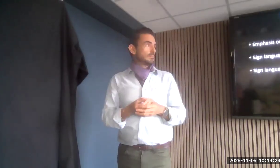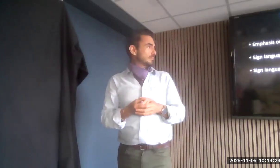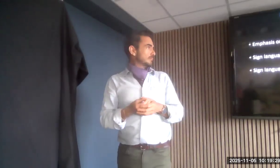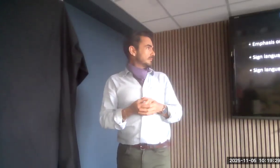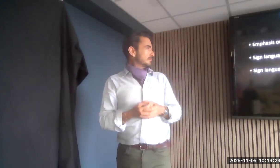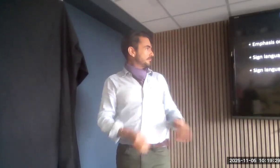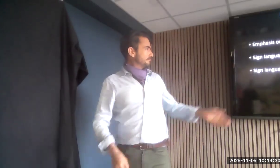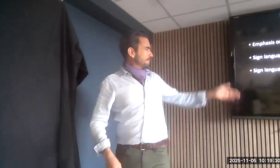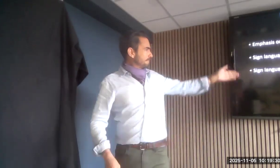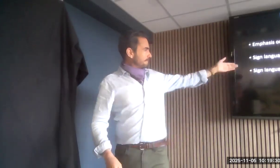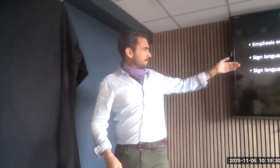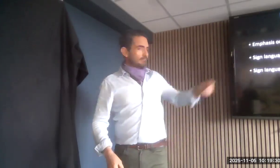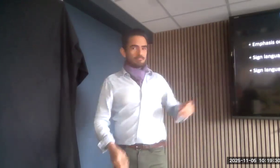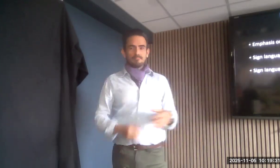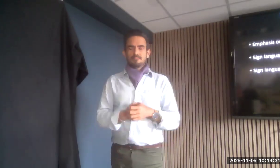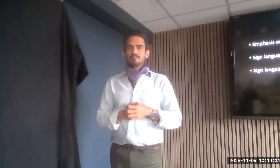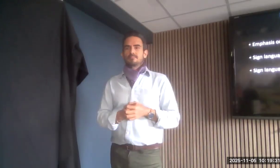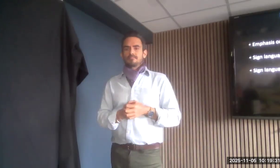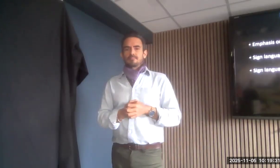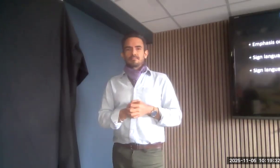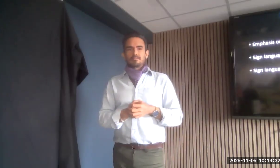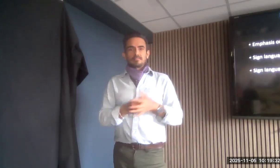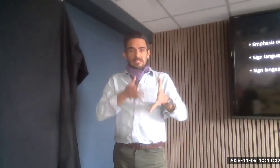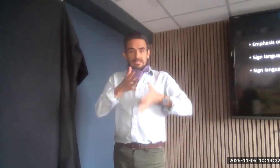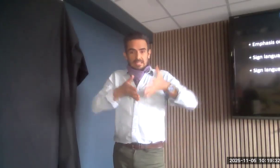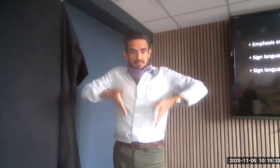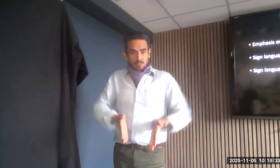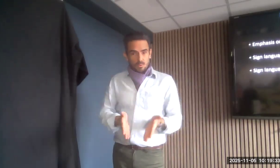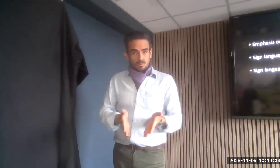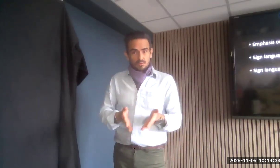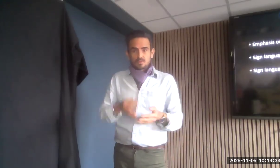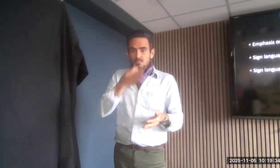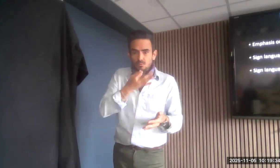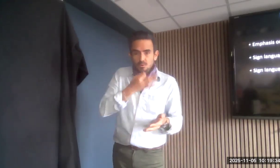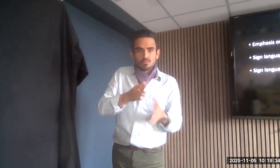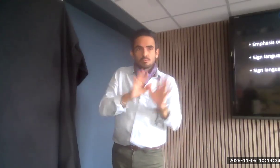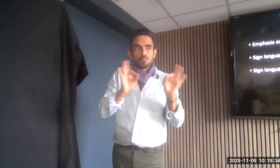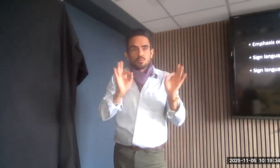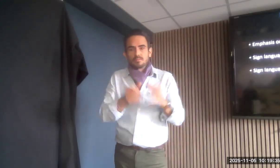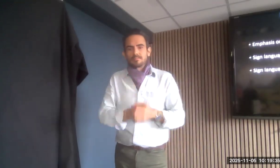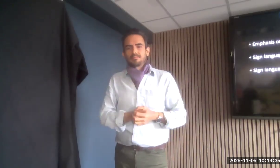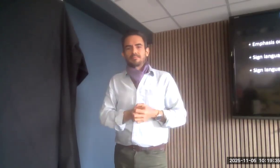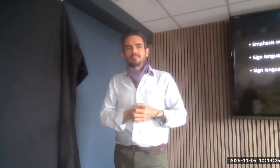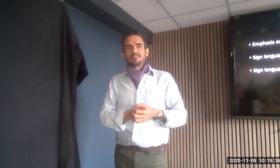Sign languages also come from small communities.